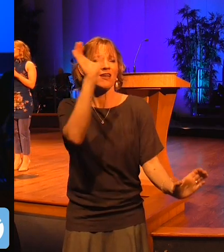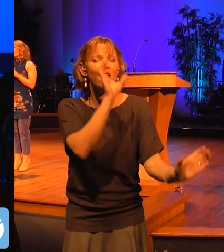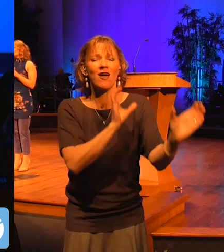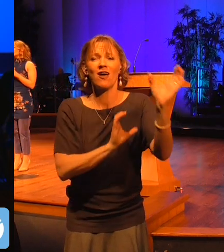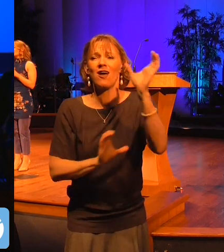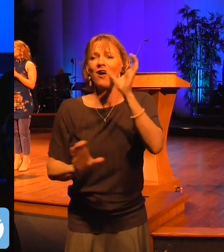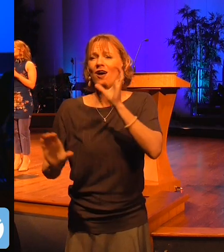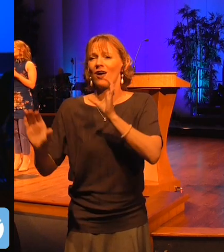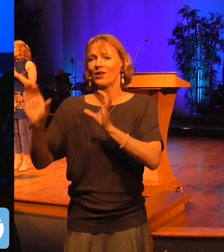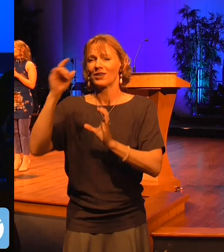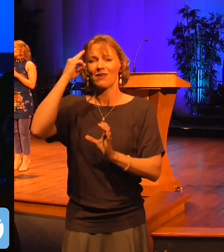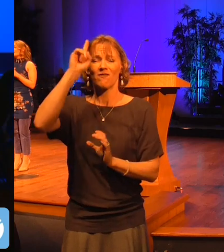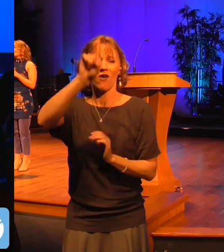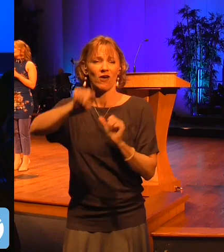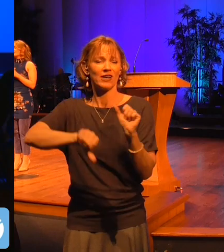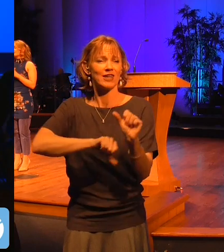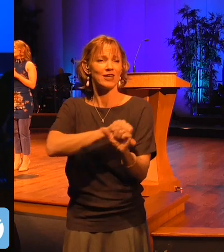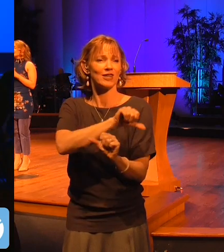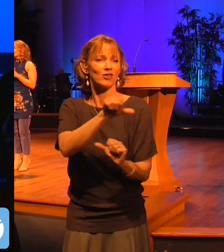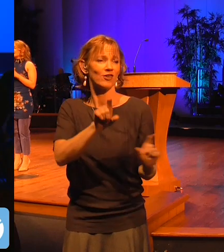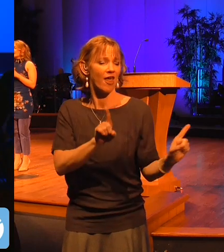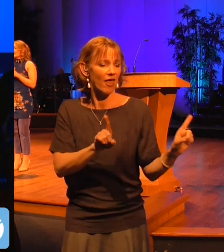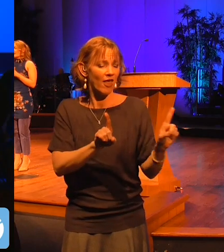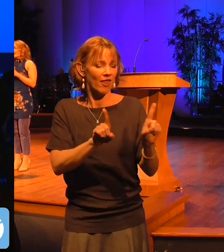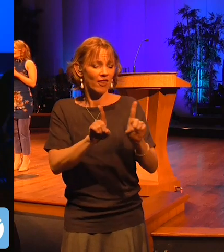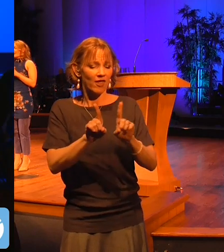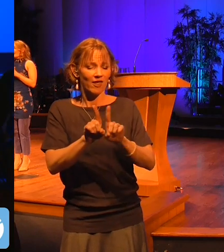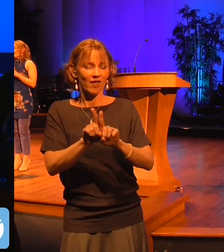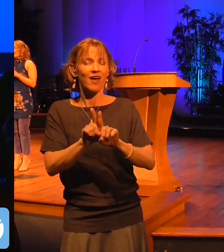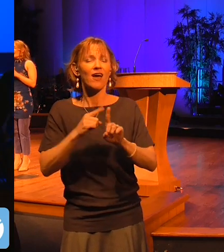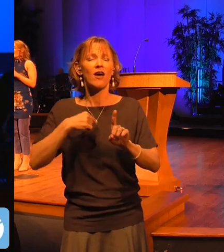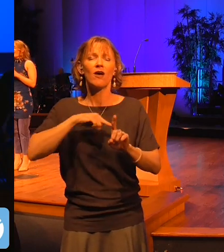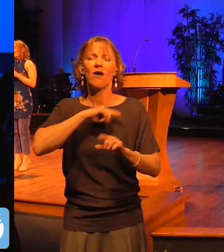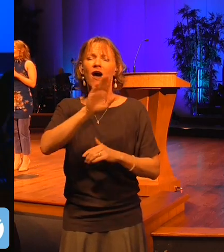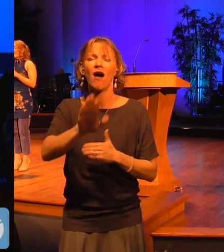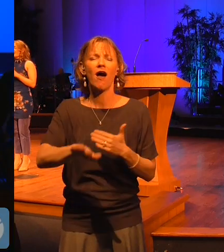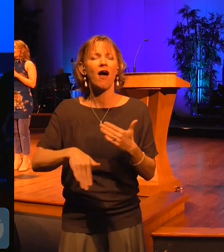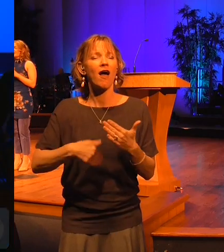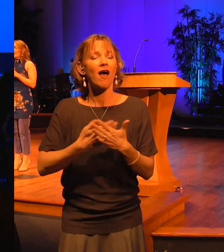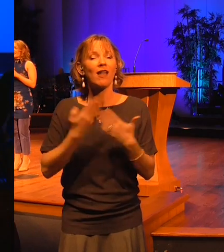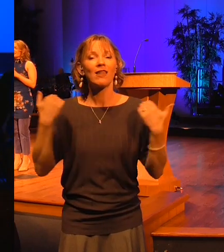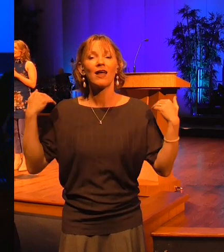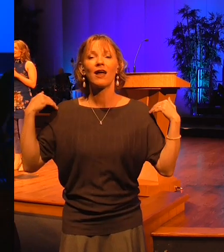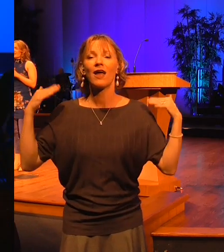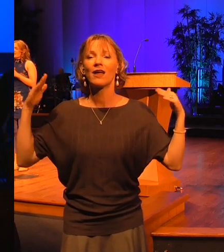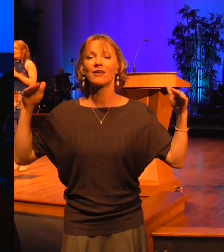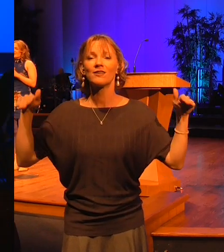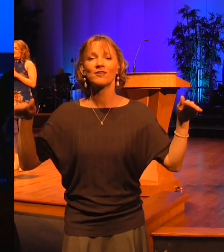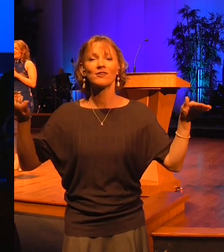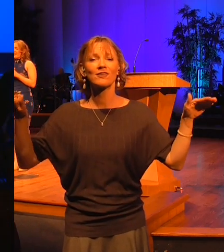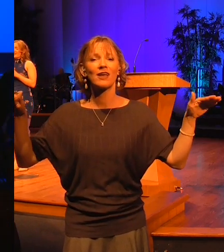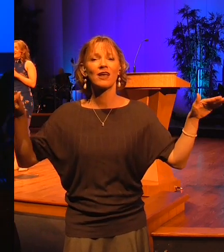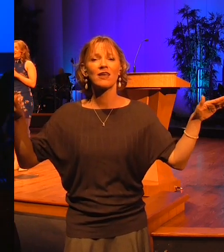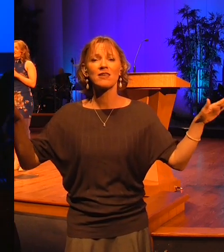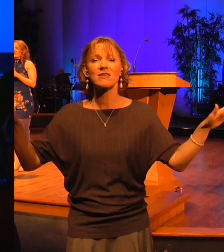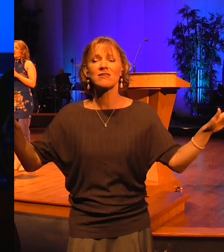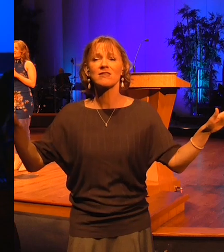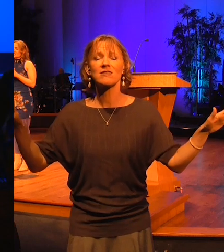other all angels who cannot reach the